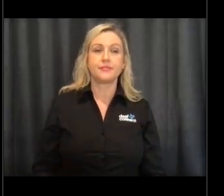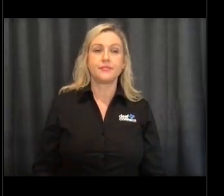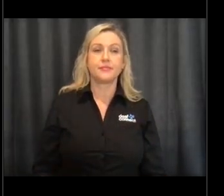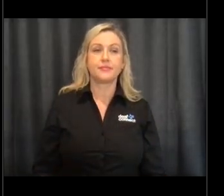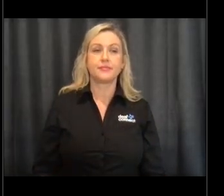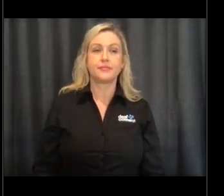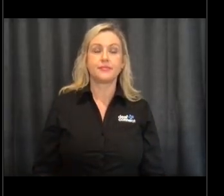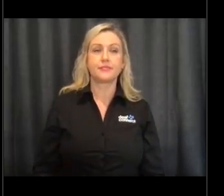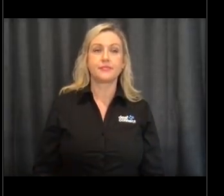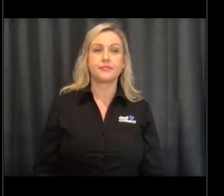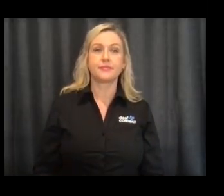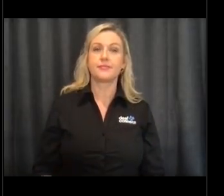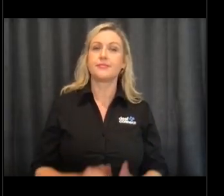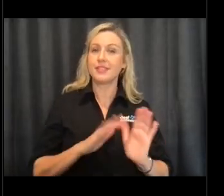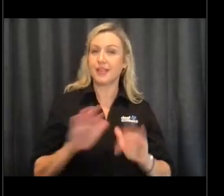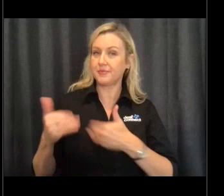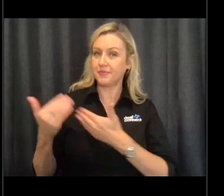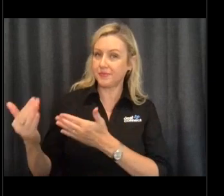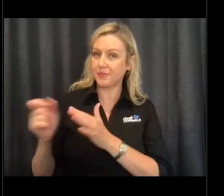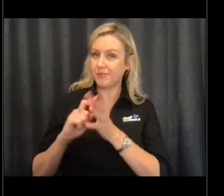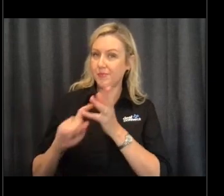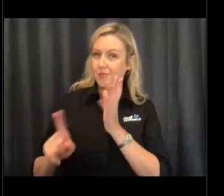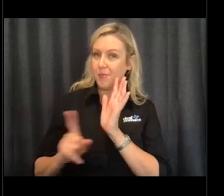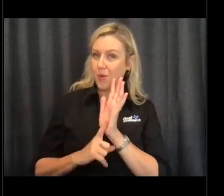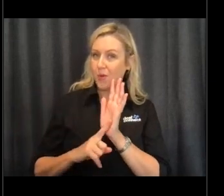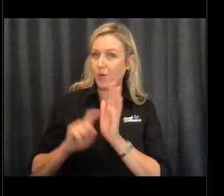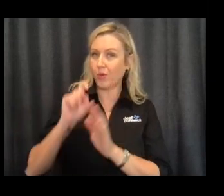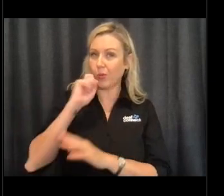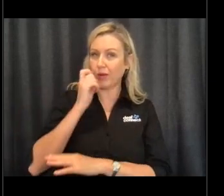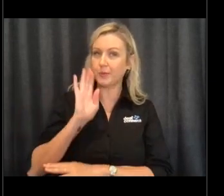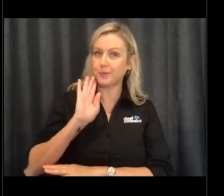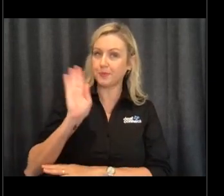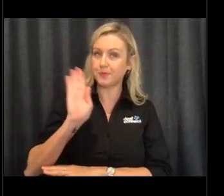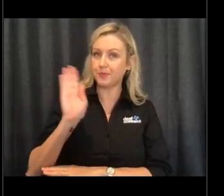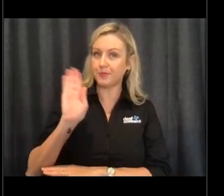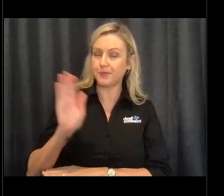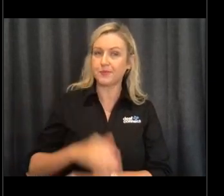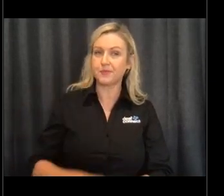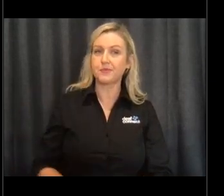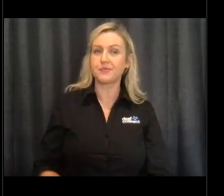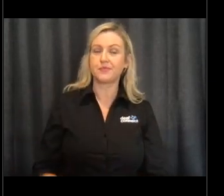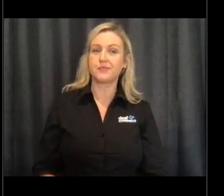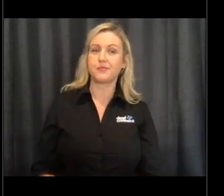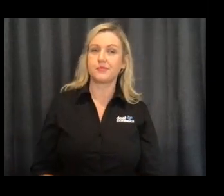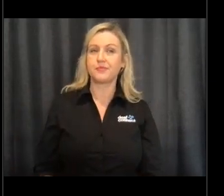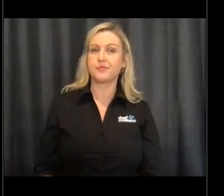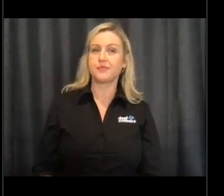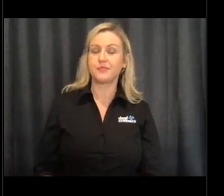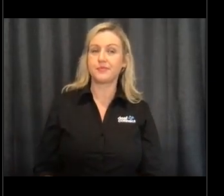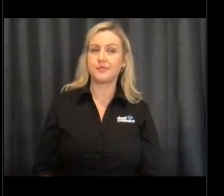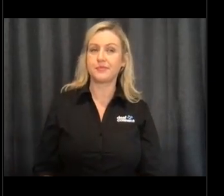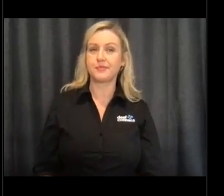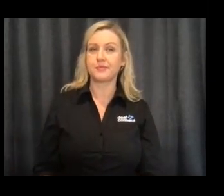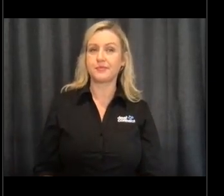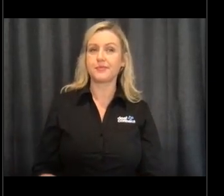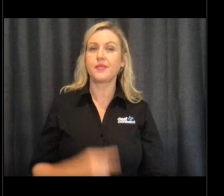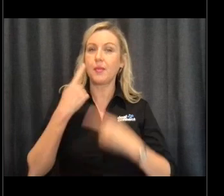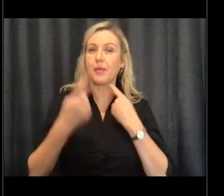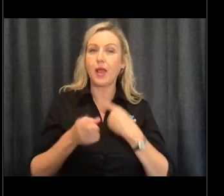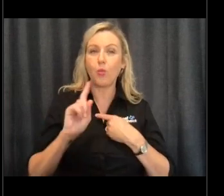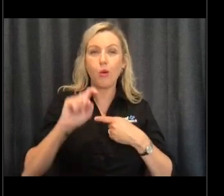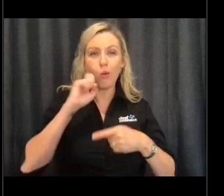And I'm going to hand over to Paul who will run through the content today and, again,